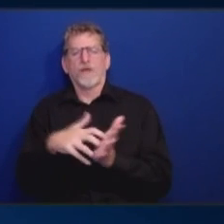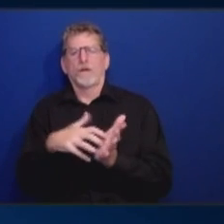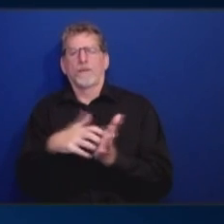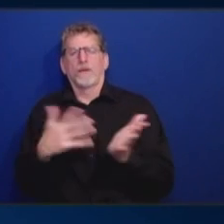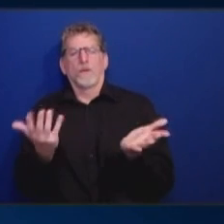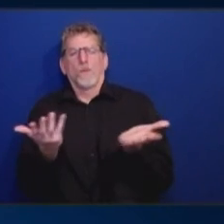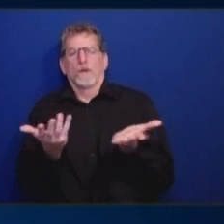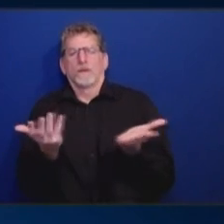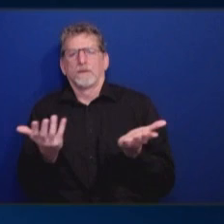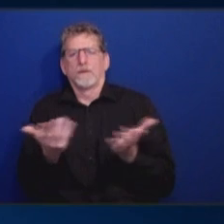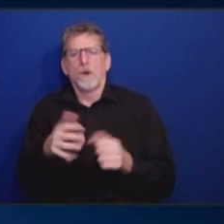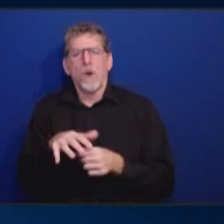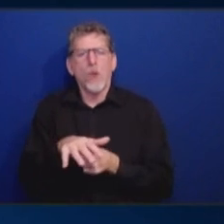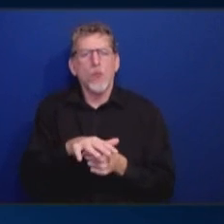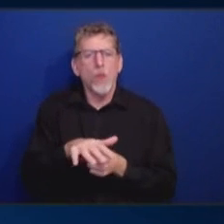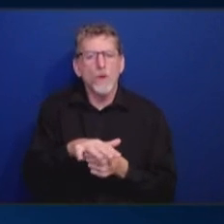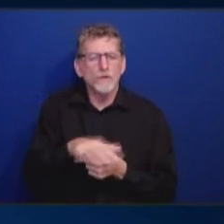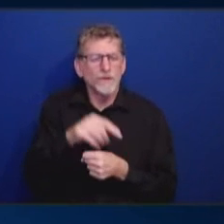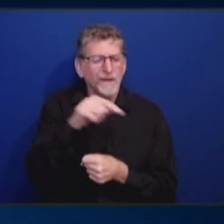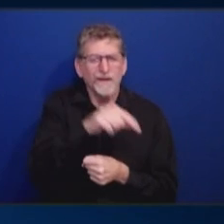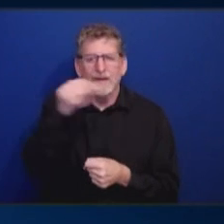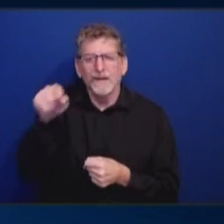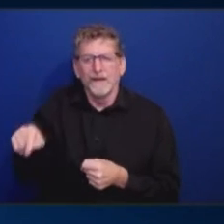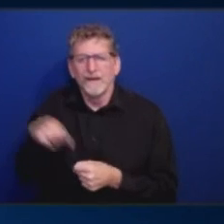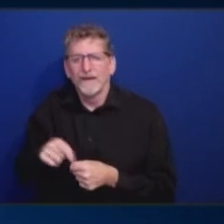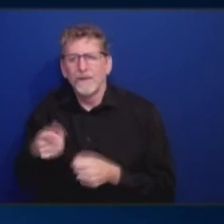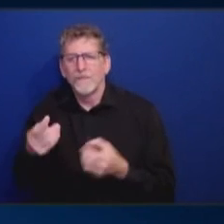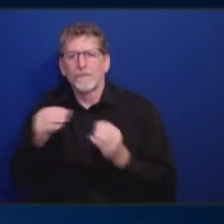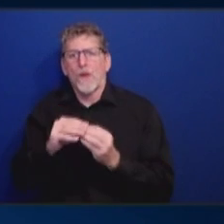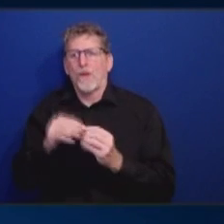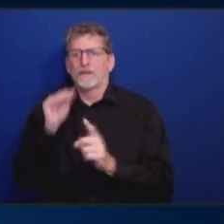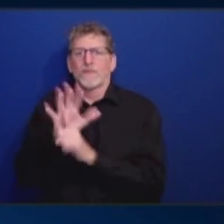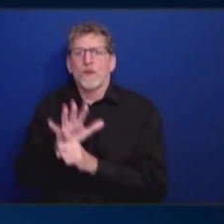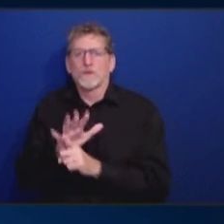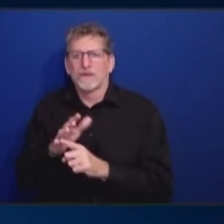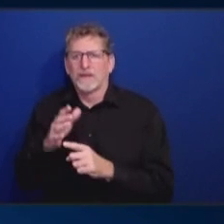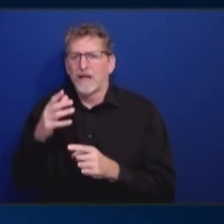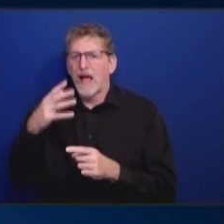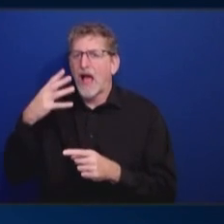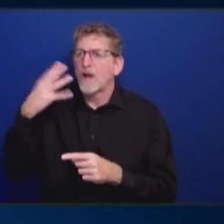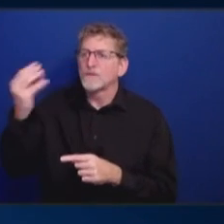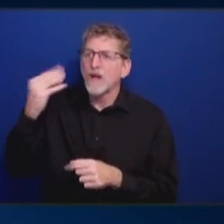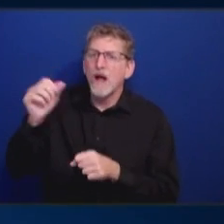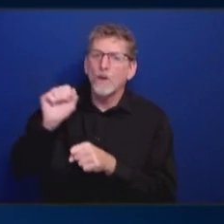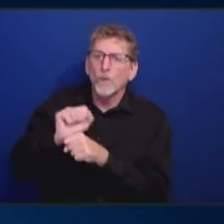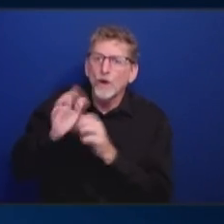their job makes them more exposed, because they're outdoor workers, for example.